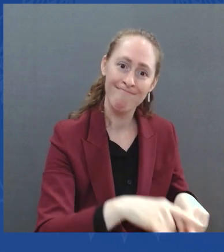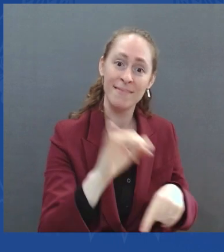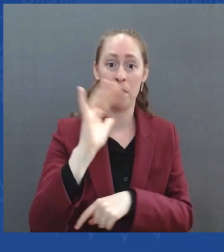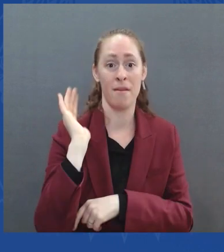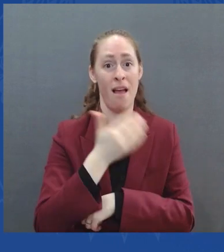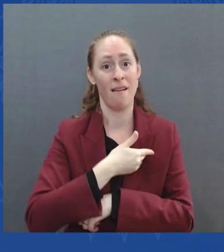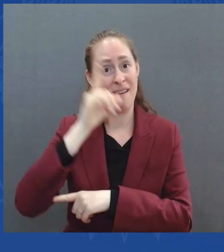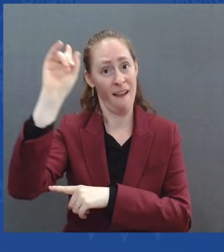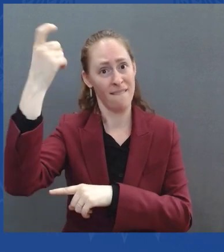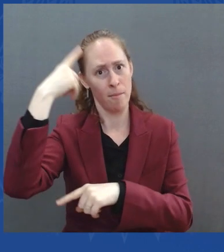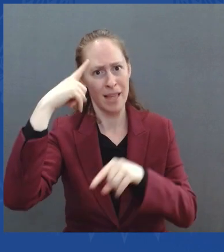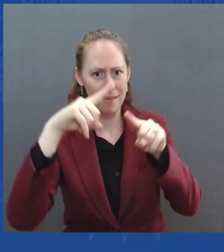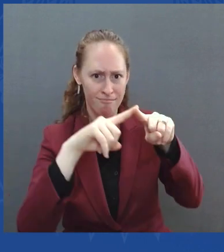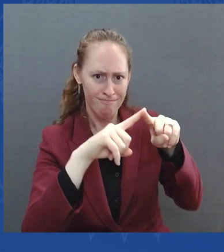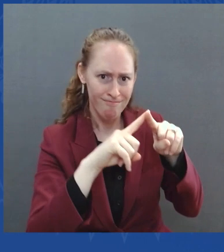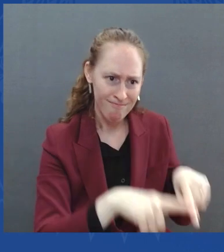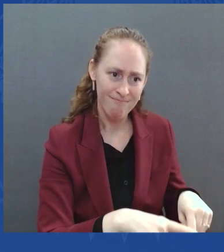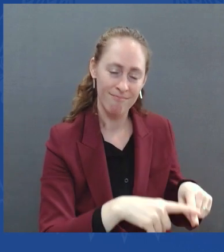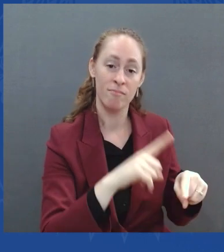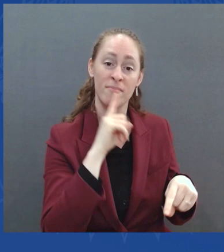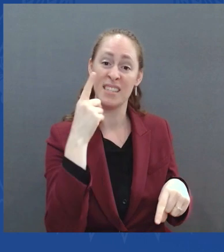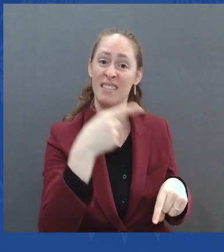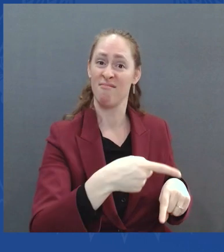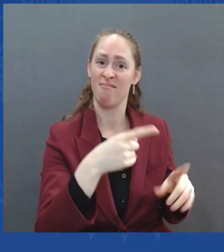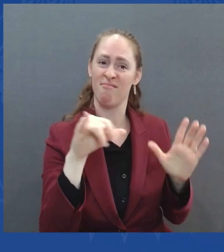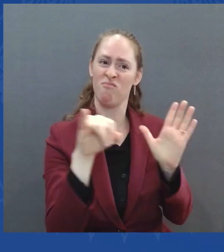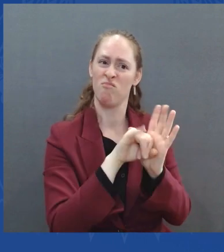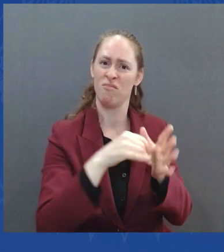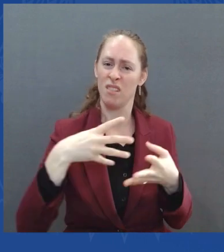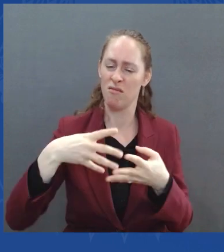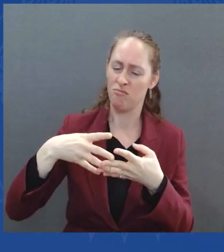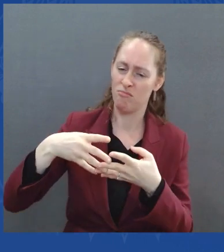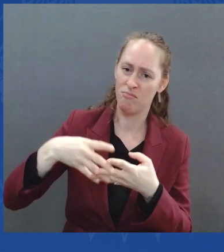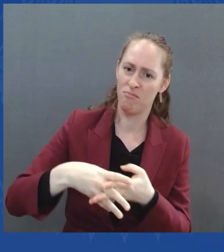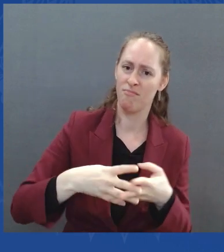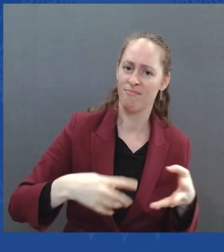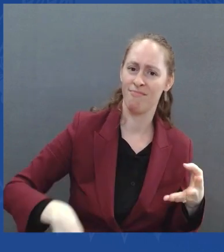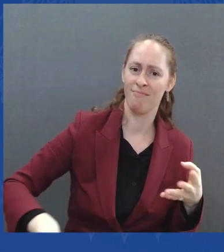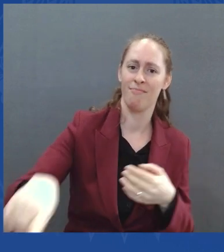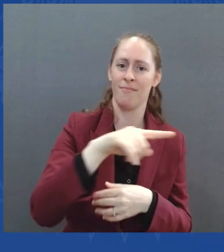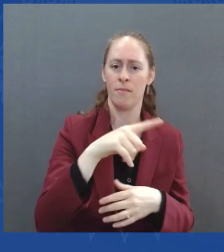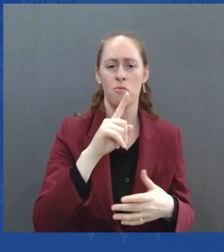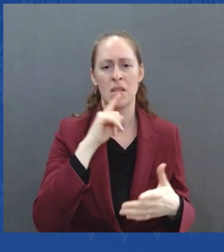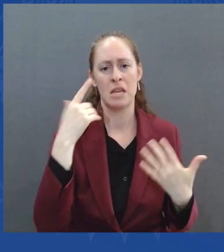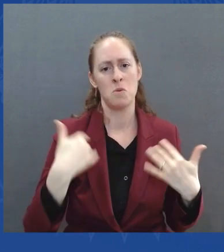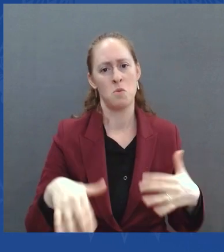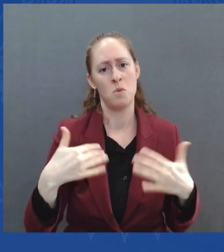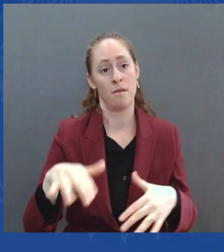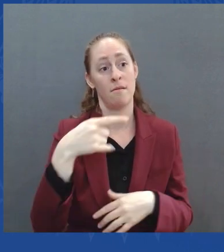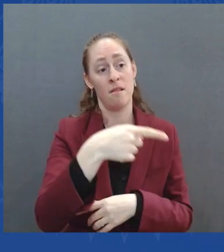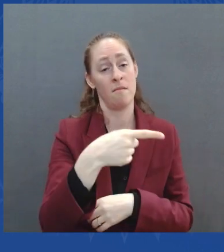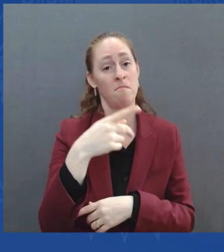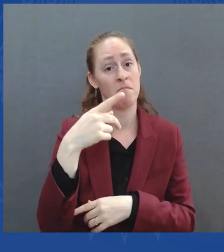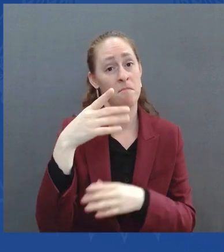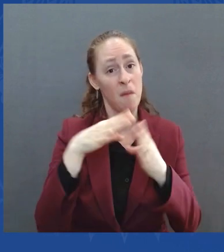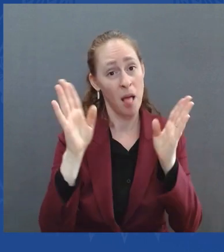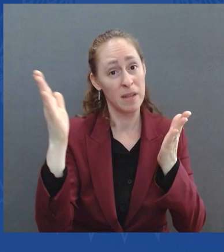And this bill -- this bill recognizes the Postal Service is a public service, and we're ensuring that it can continue to serve all Americans